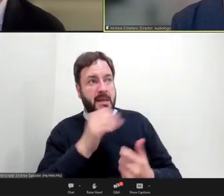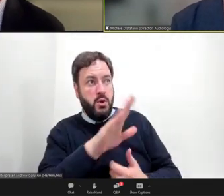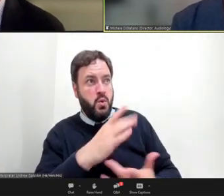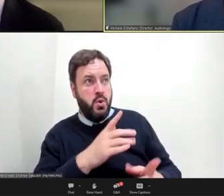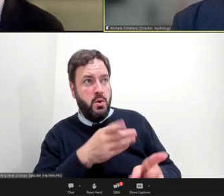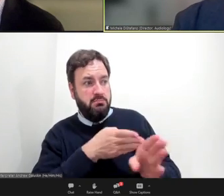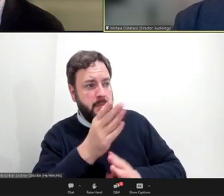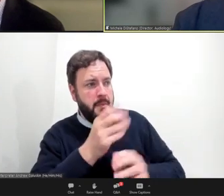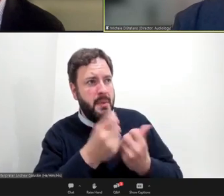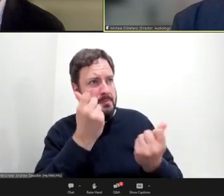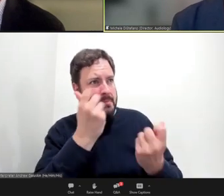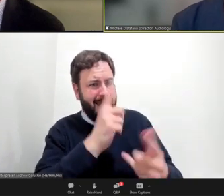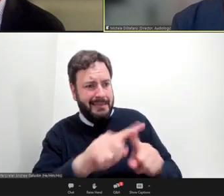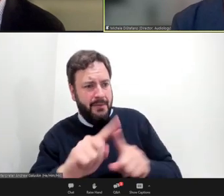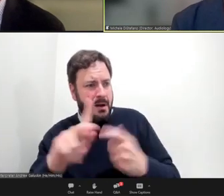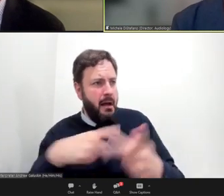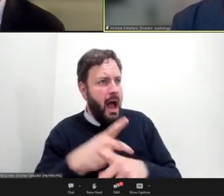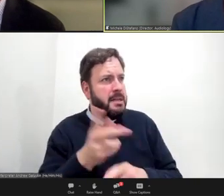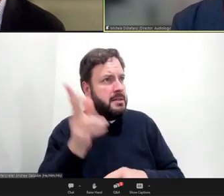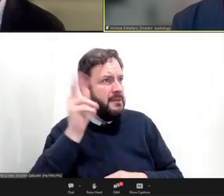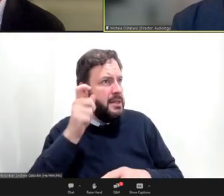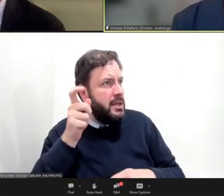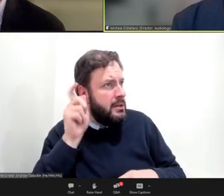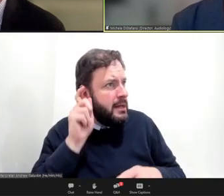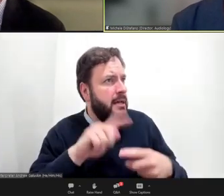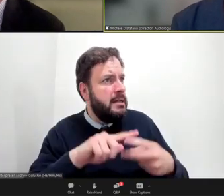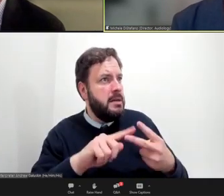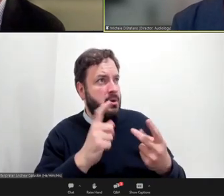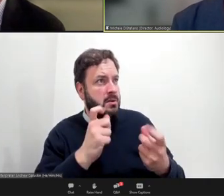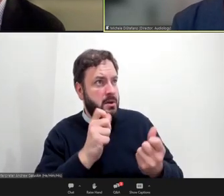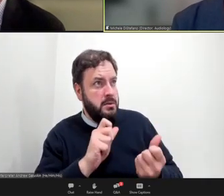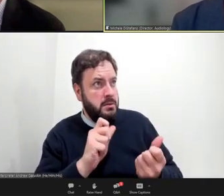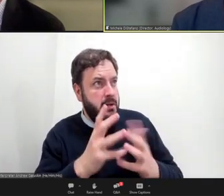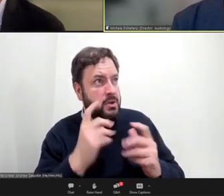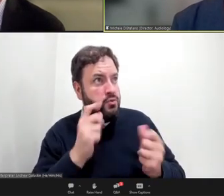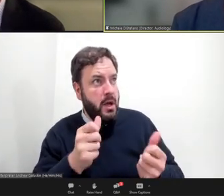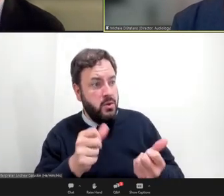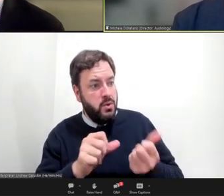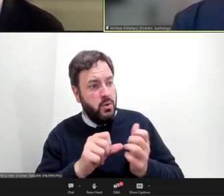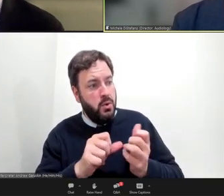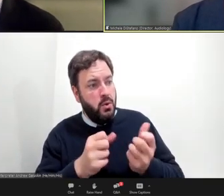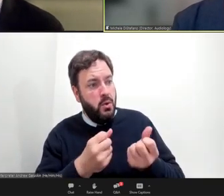a range of hearing aids and is there an innovation here, pushing technology forward?